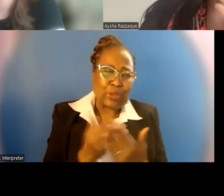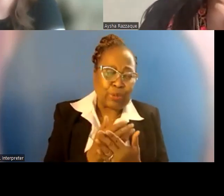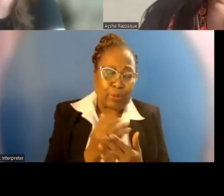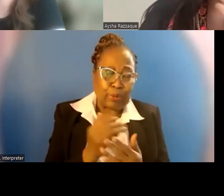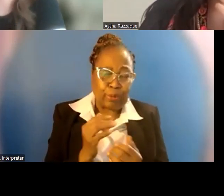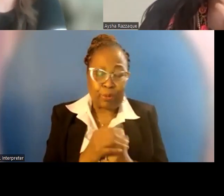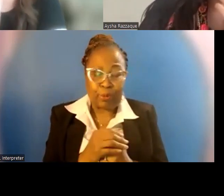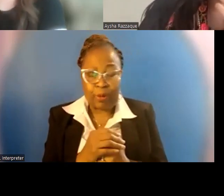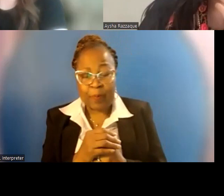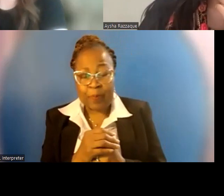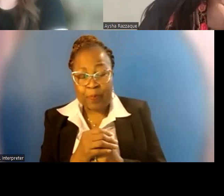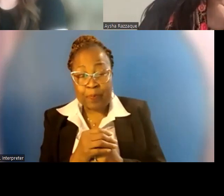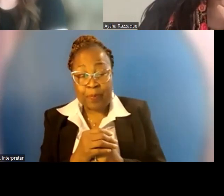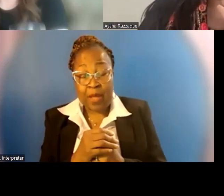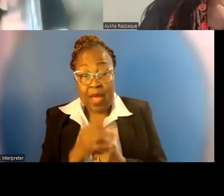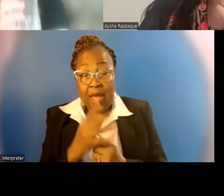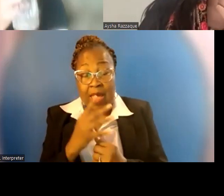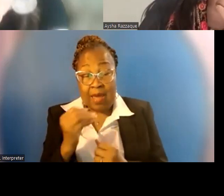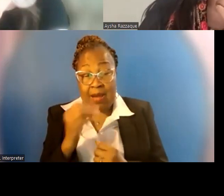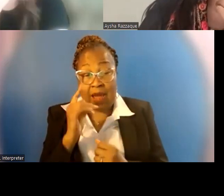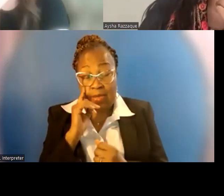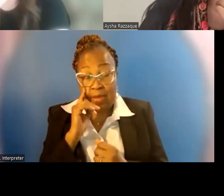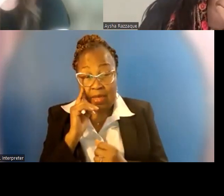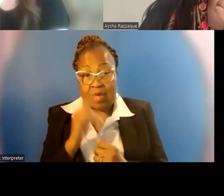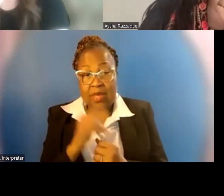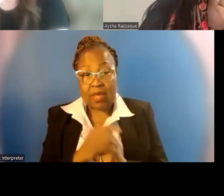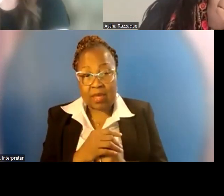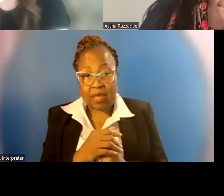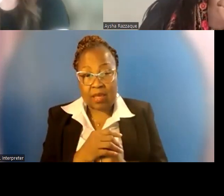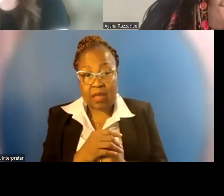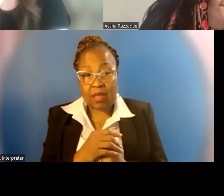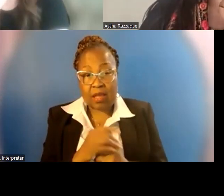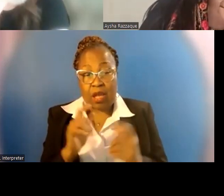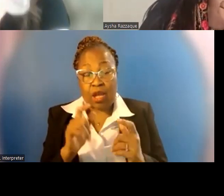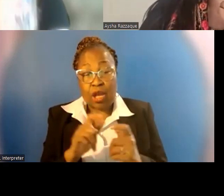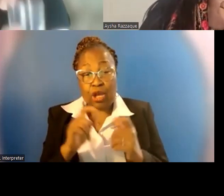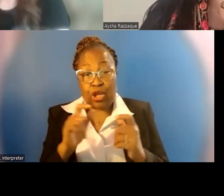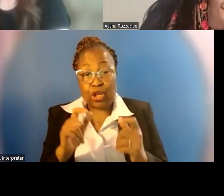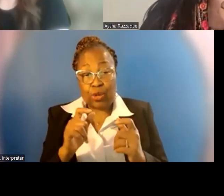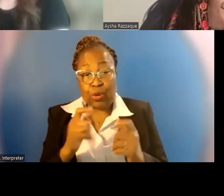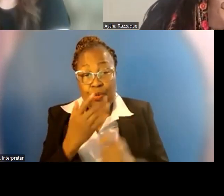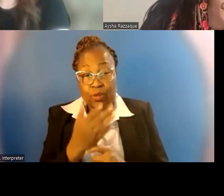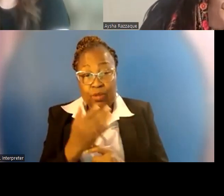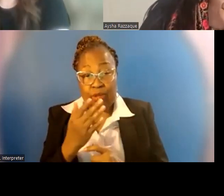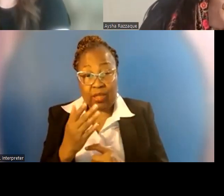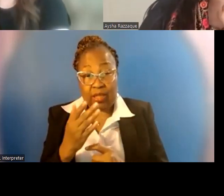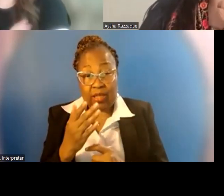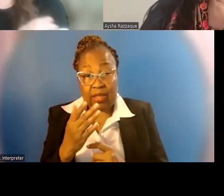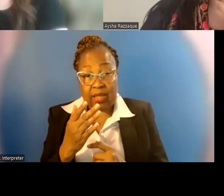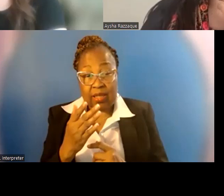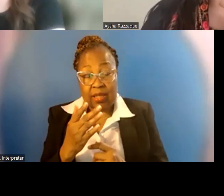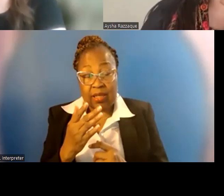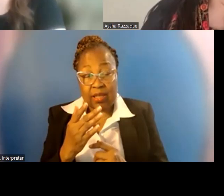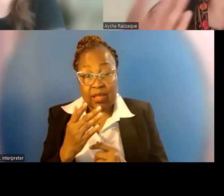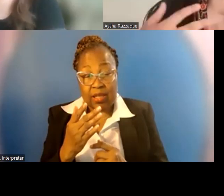And I think a huge key to bringing in students